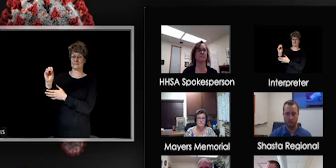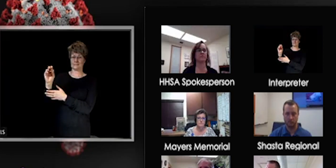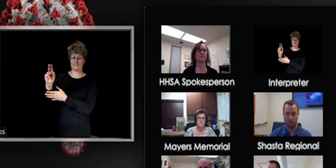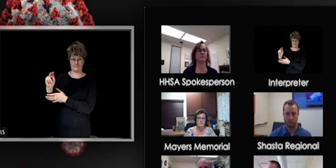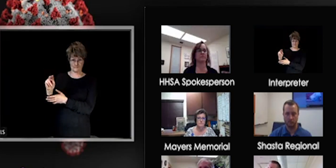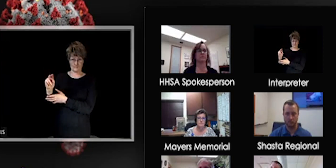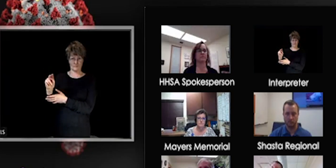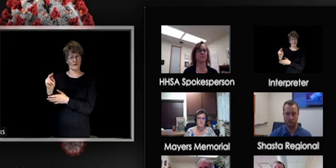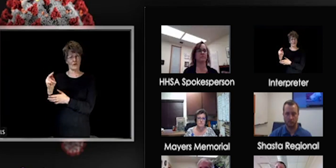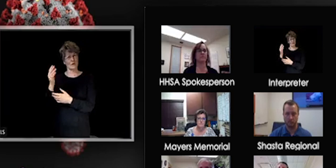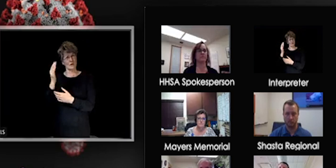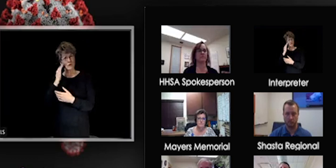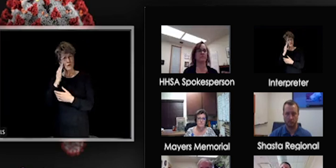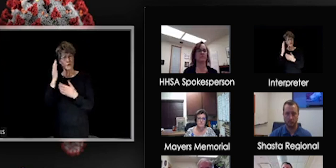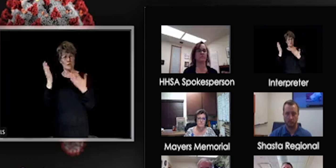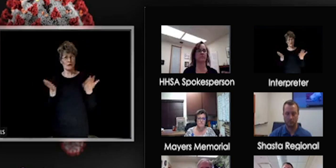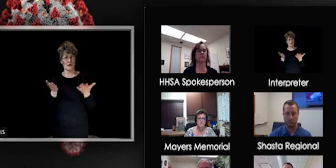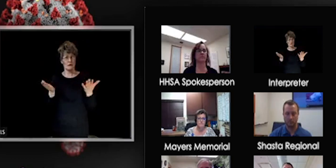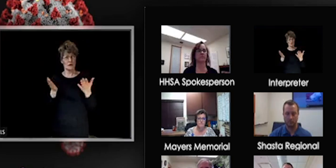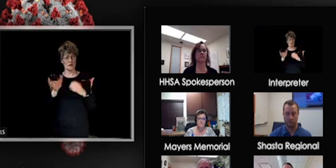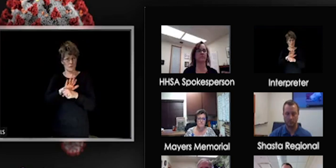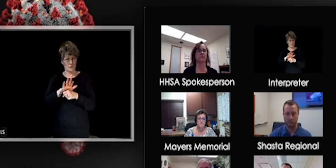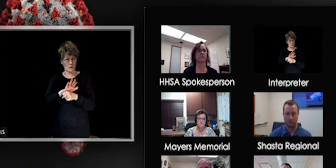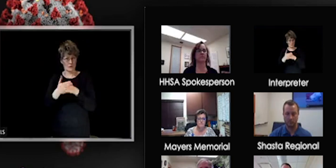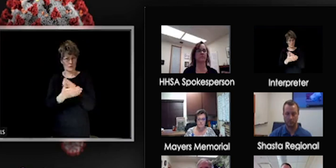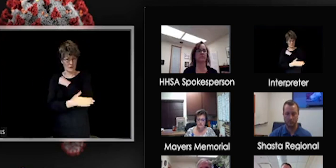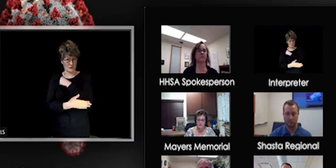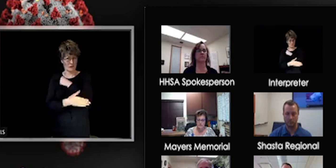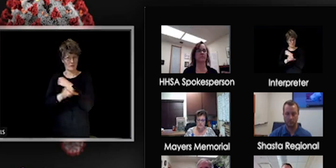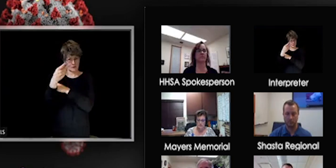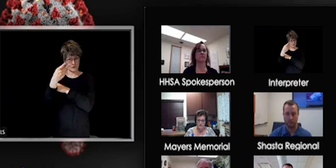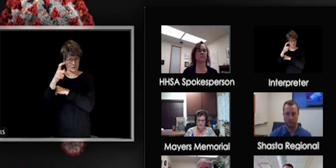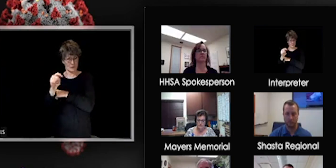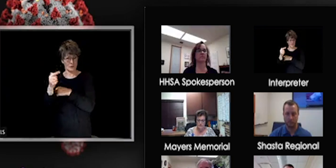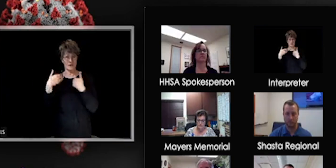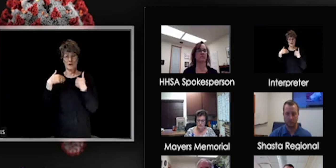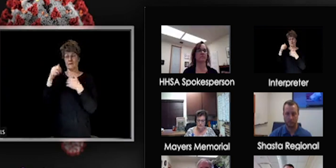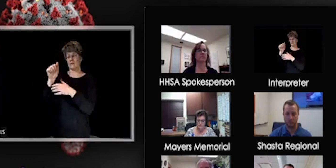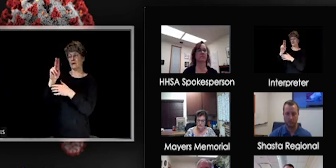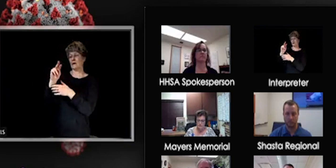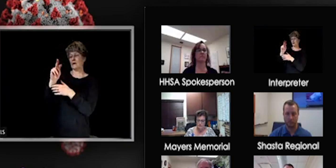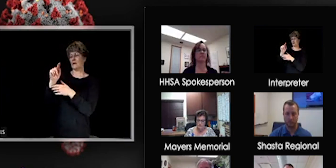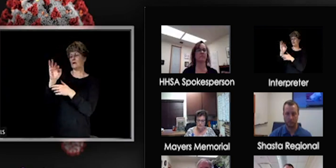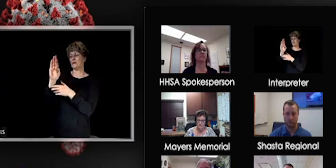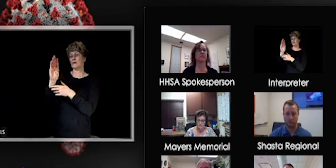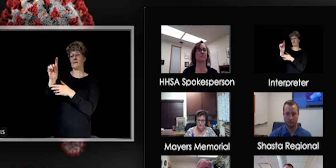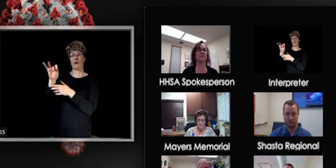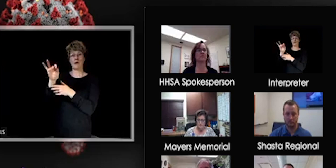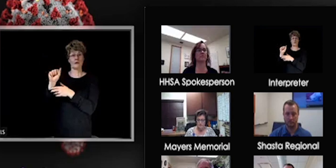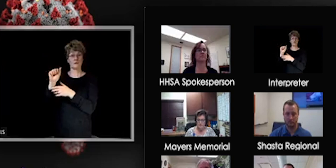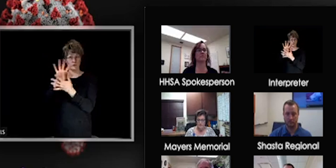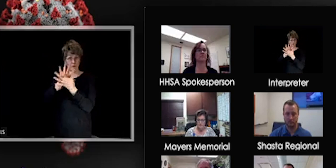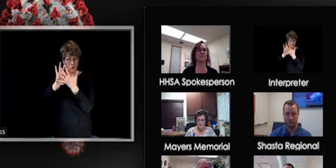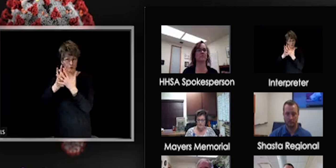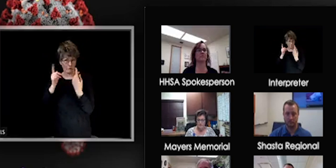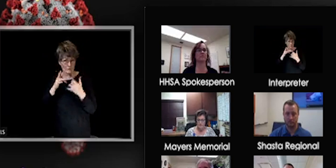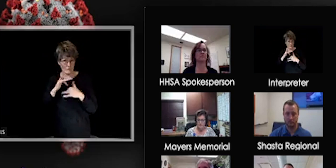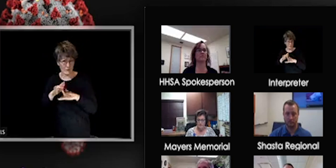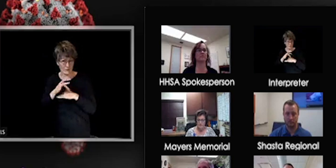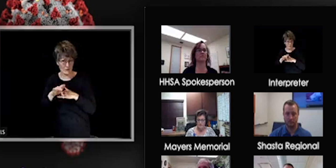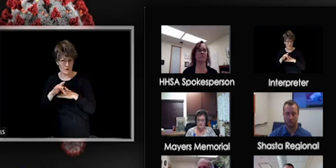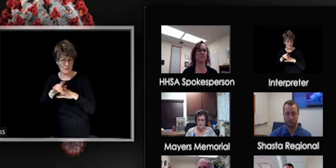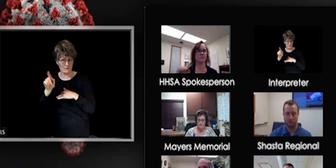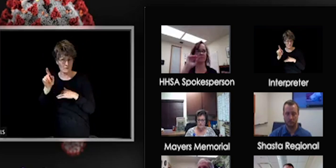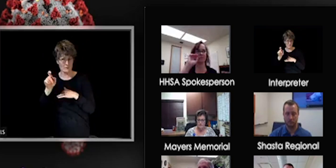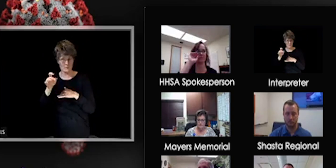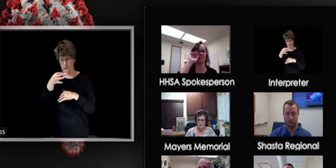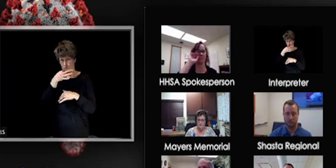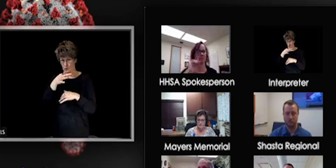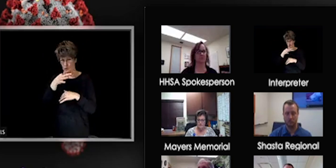soon in Shasta County? I think that all of you have probably followed